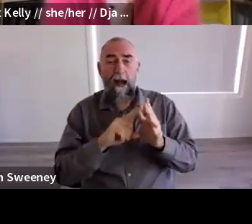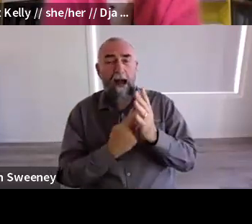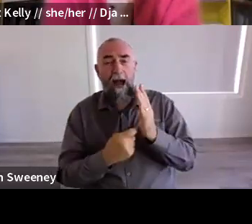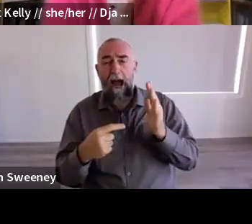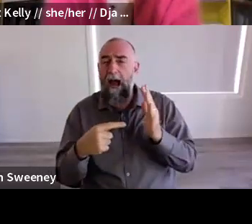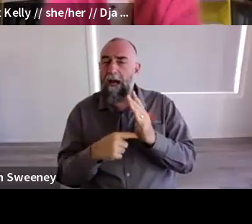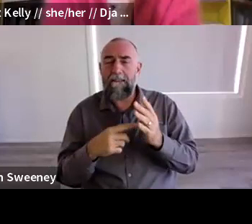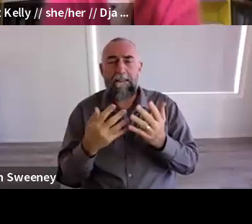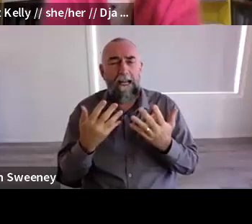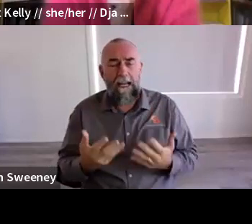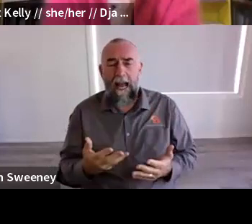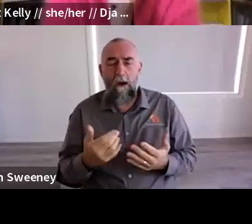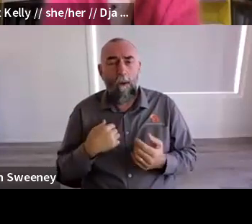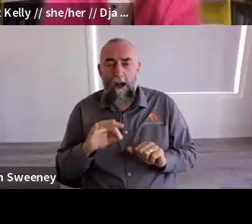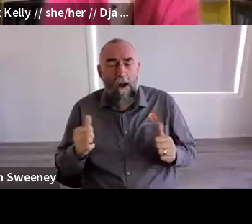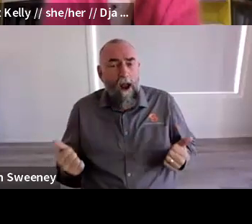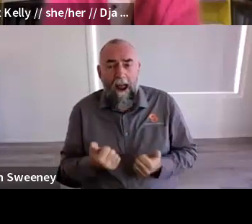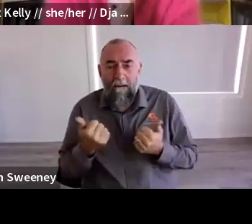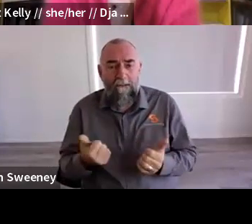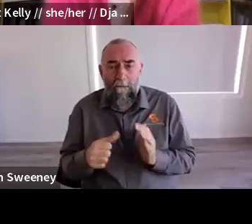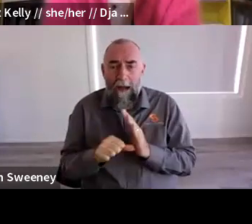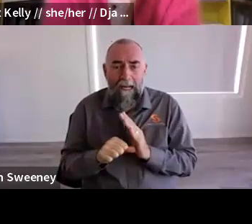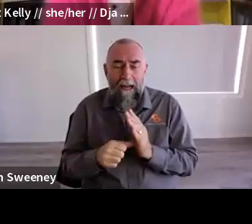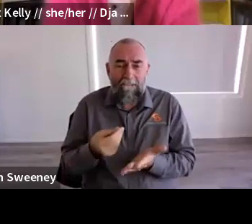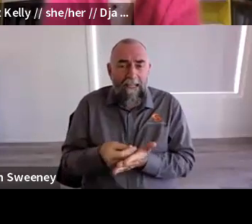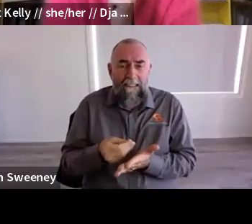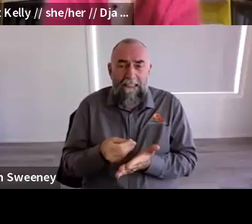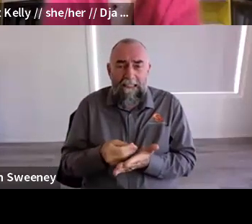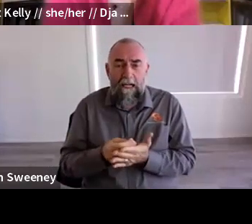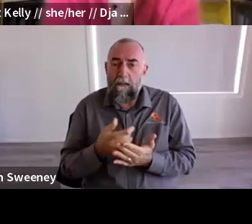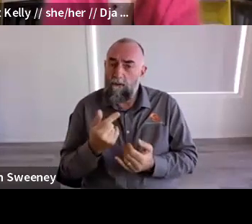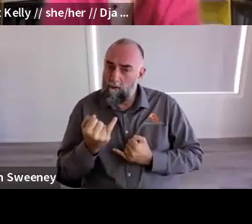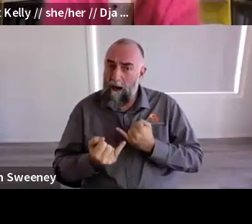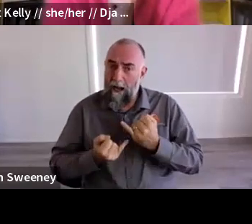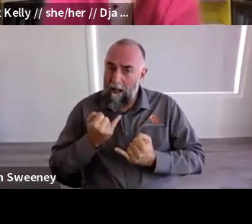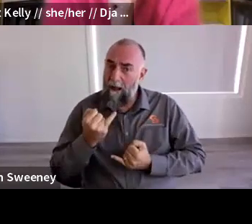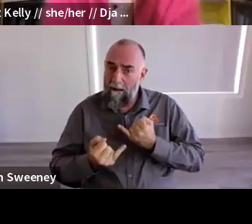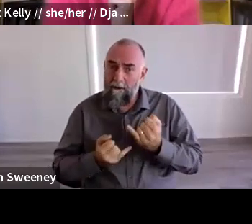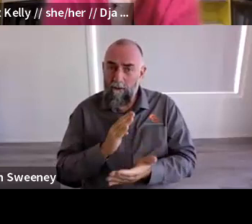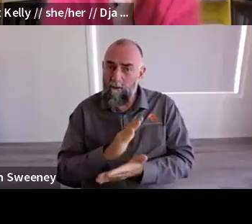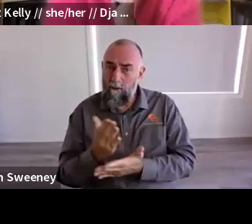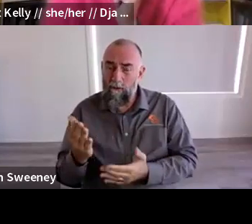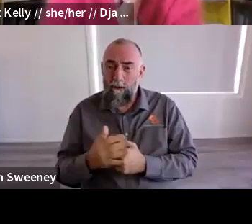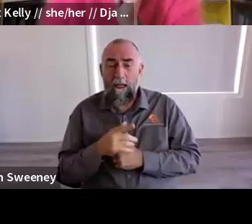arts is so, so bad, when you consider the funding that goes into other